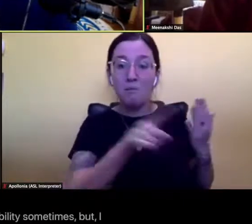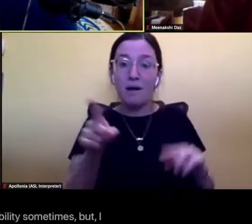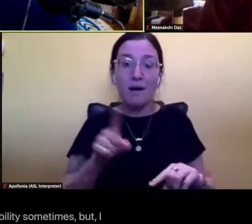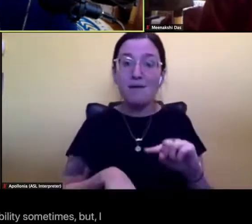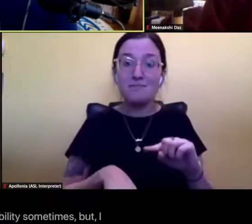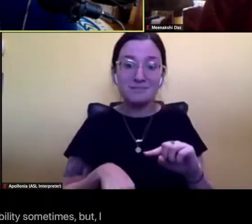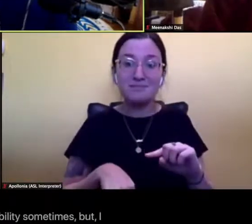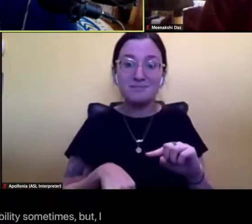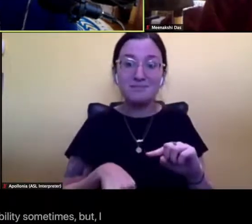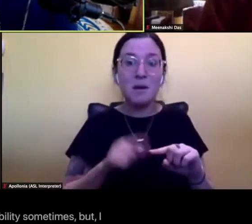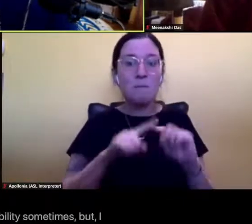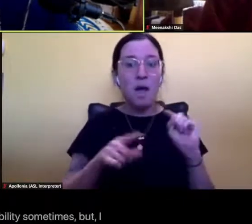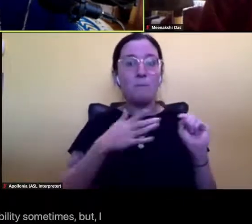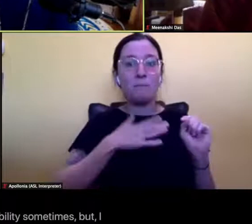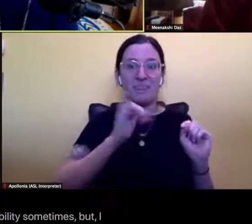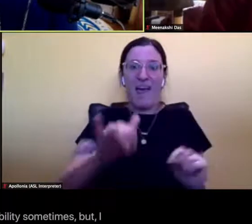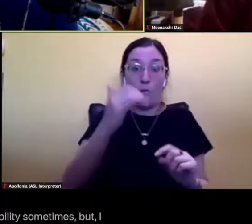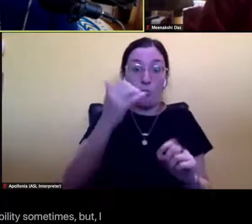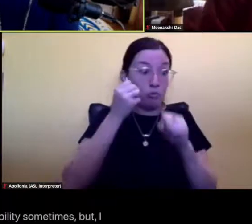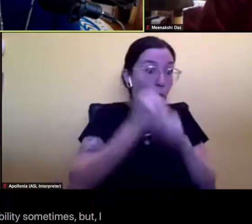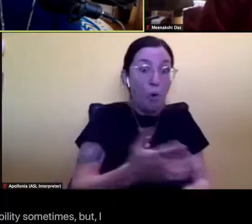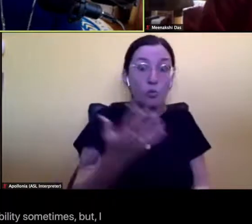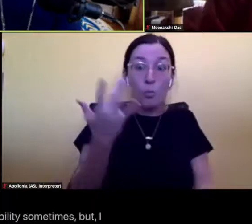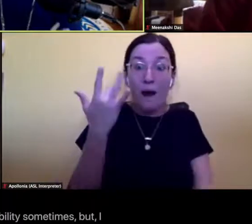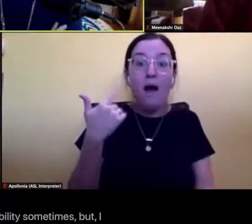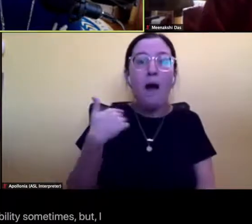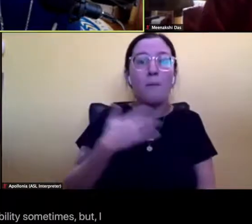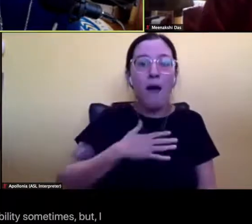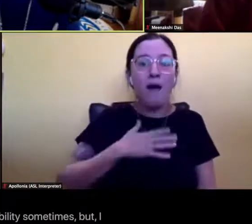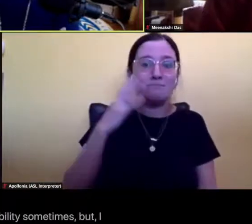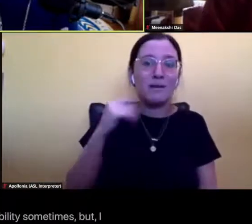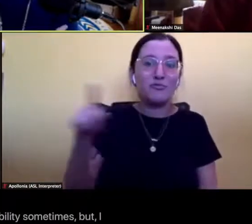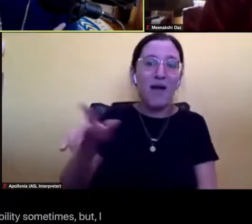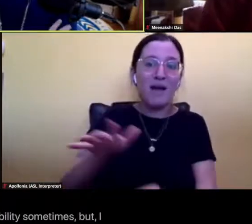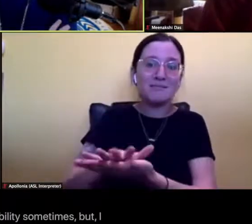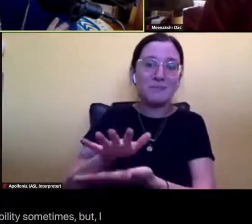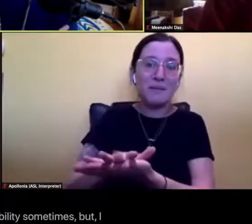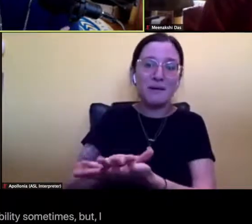dealt with in academia it has made me very hesitant to disclose again in the future.